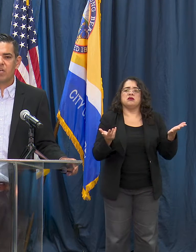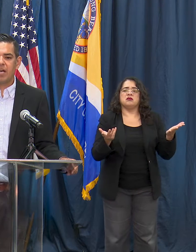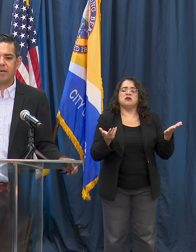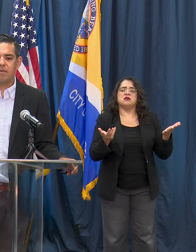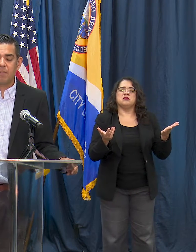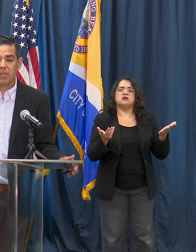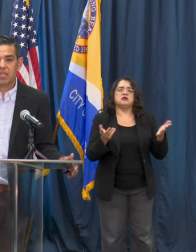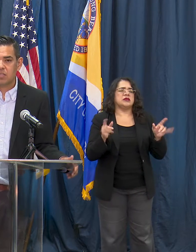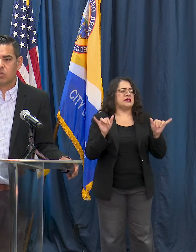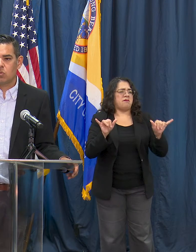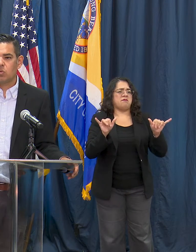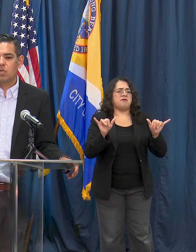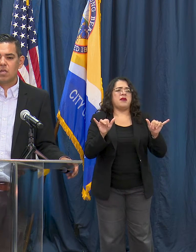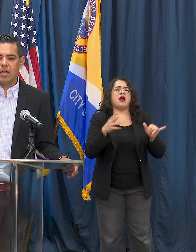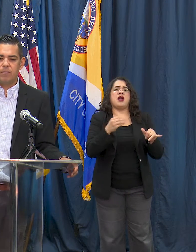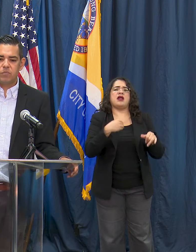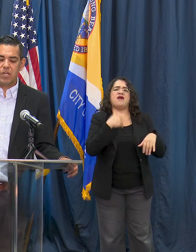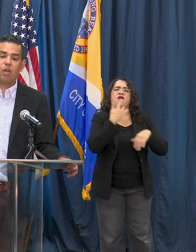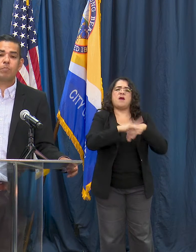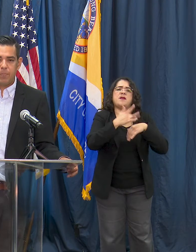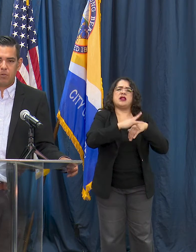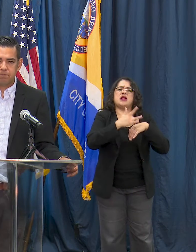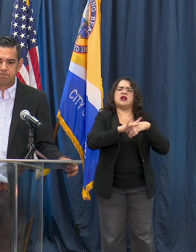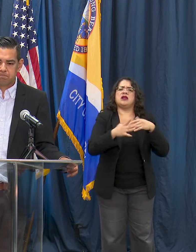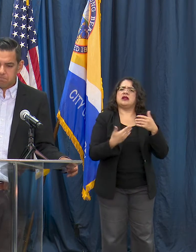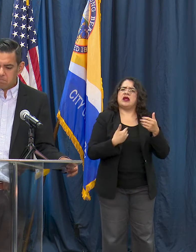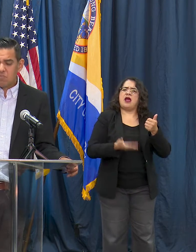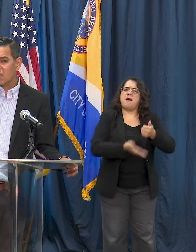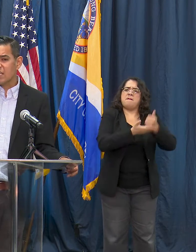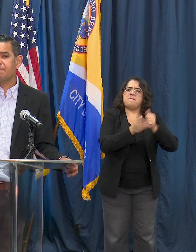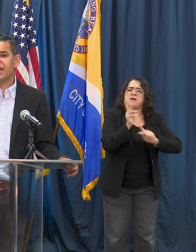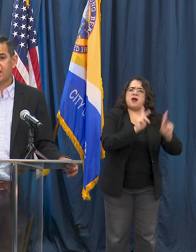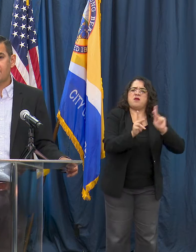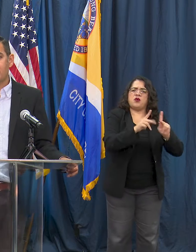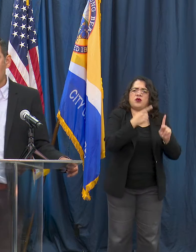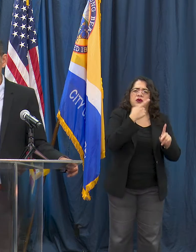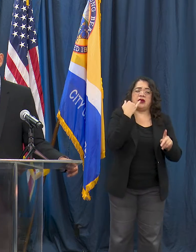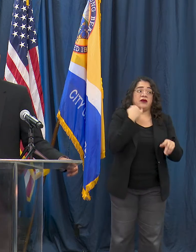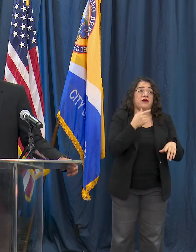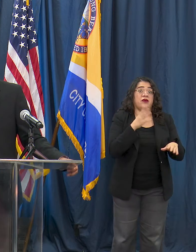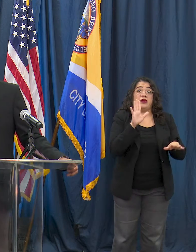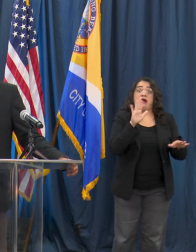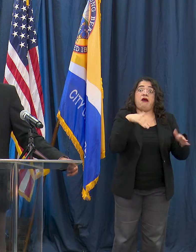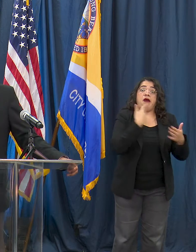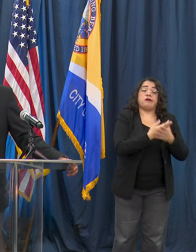ability to help people if they end up in the hospital. The